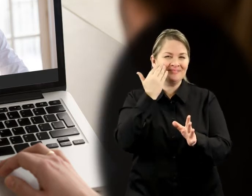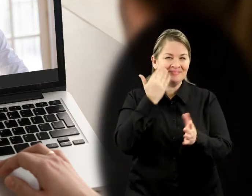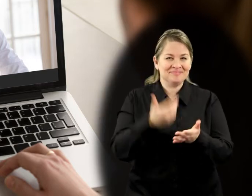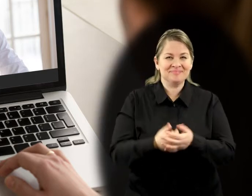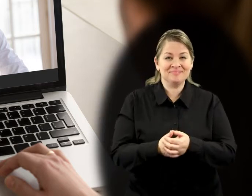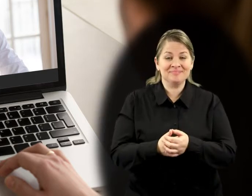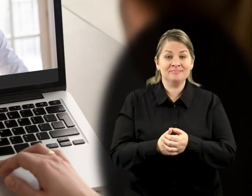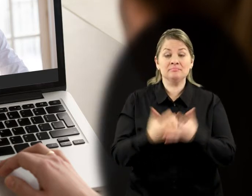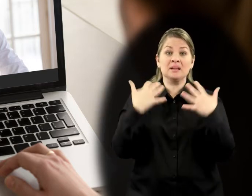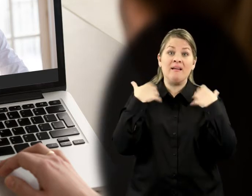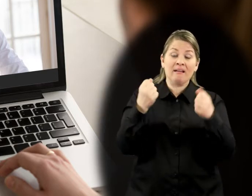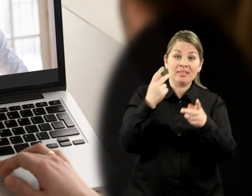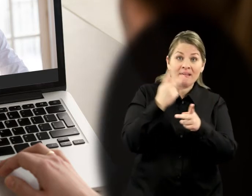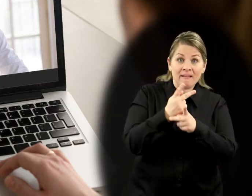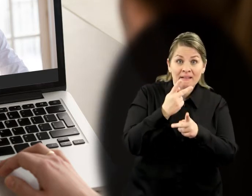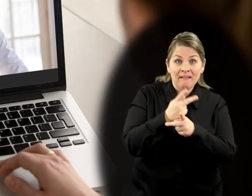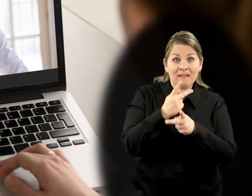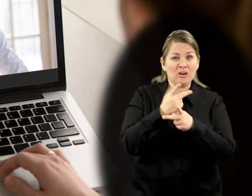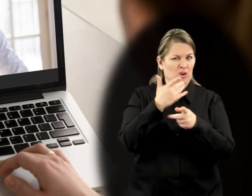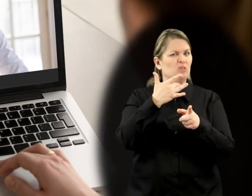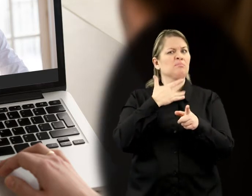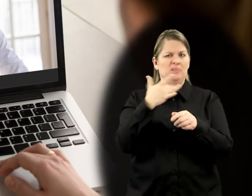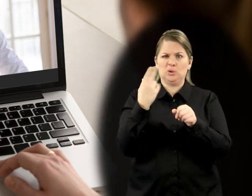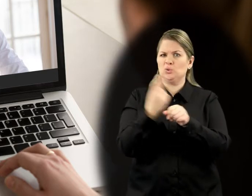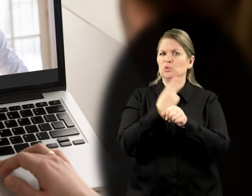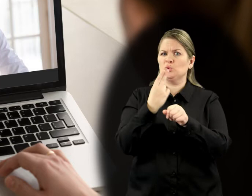In fact, many health care facilities routinely use VRI